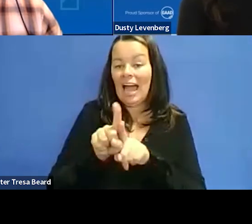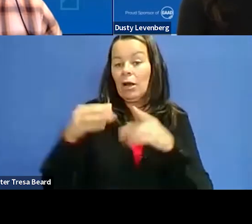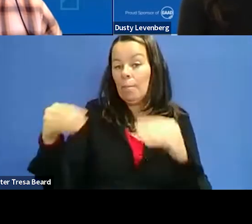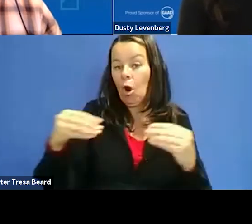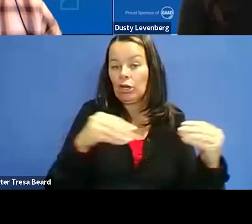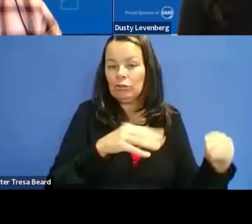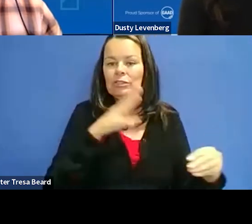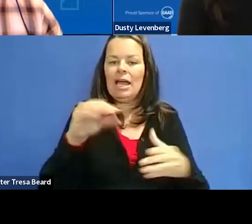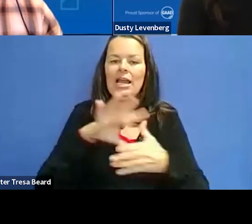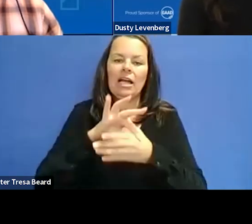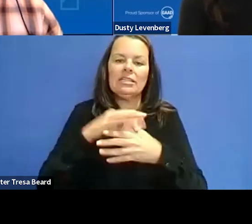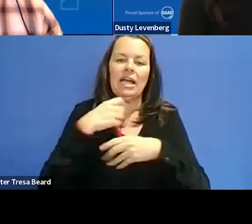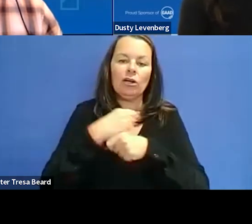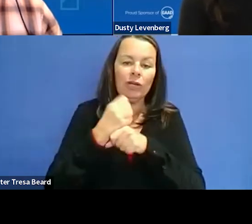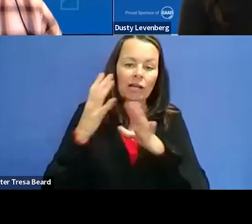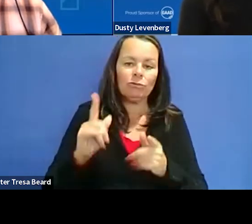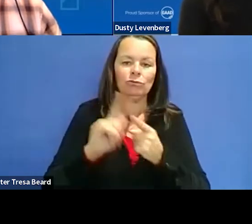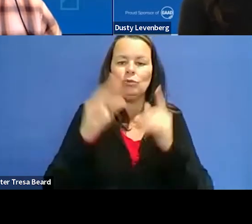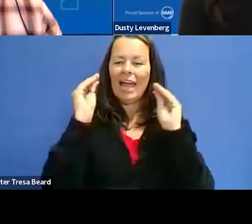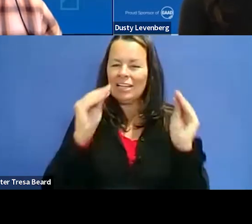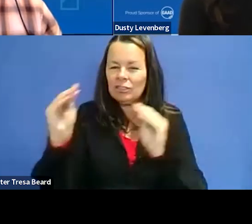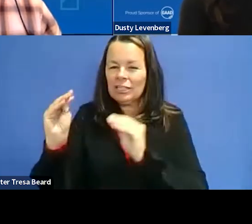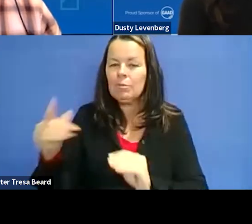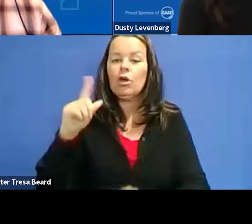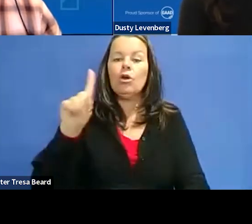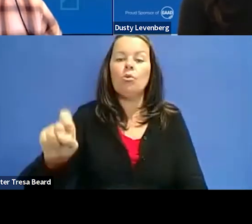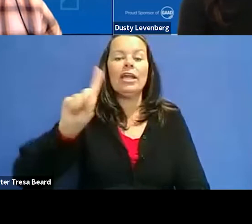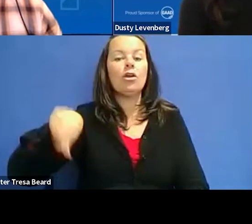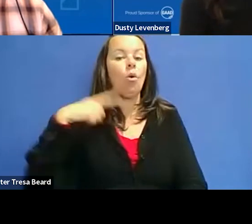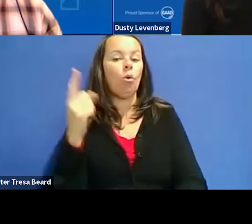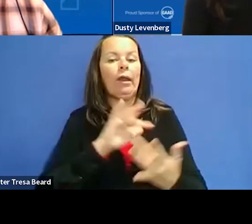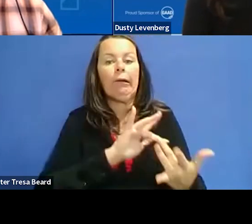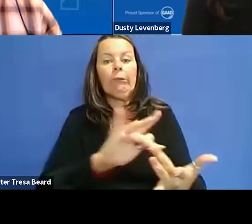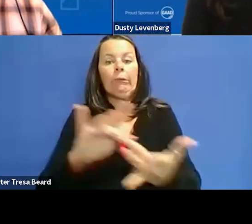It takes a village. That is why can companies need to hold accessibility training